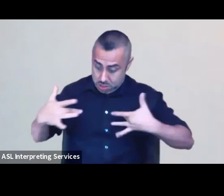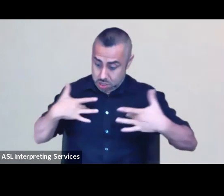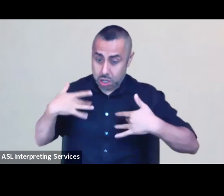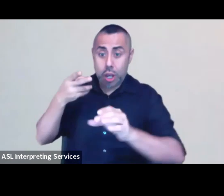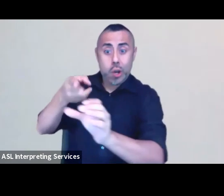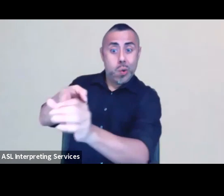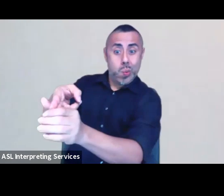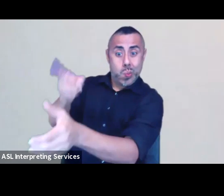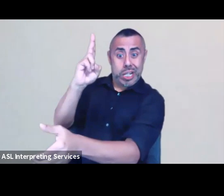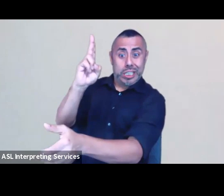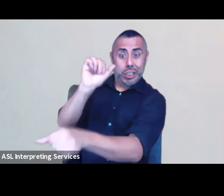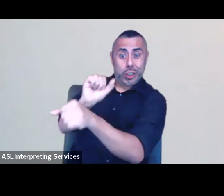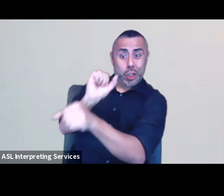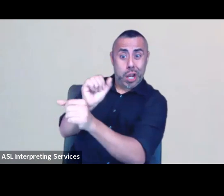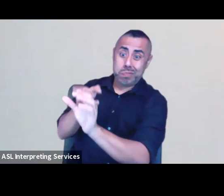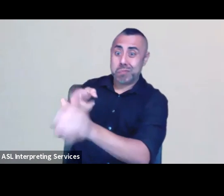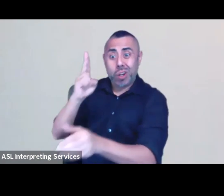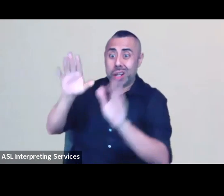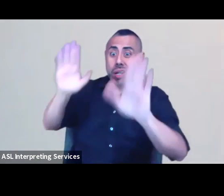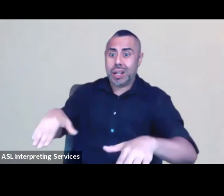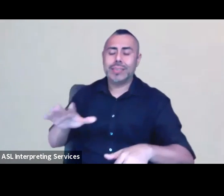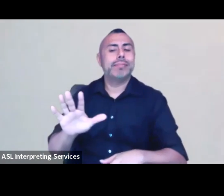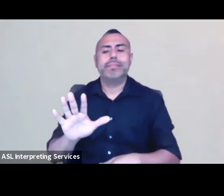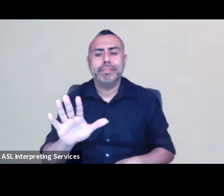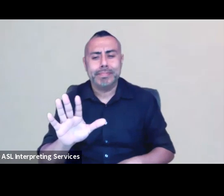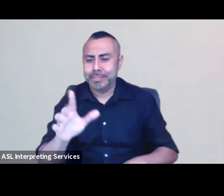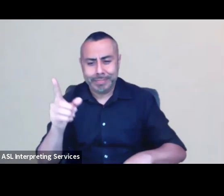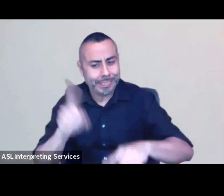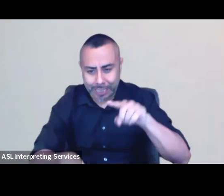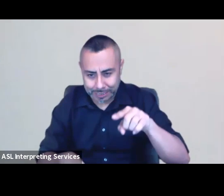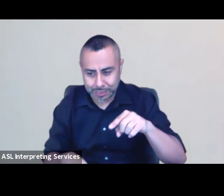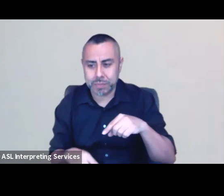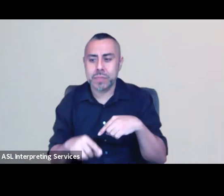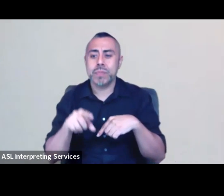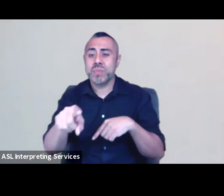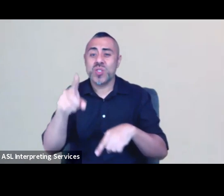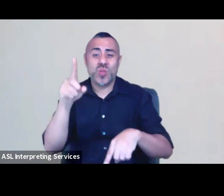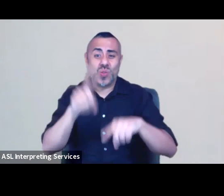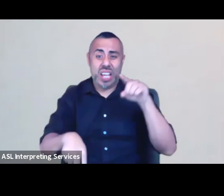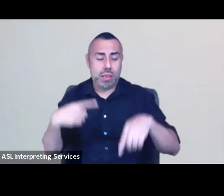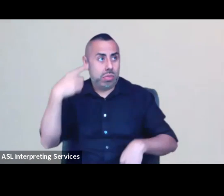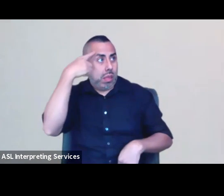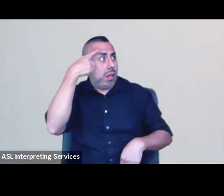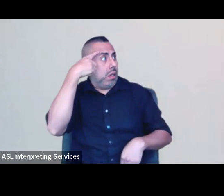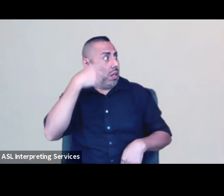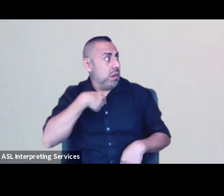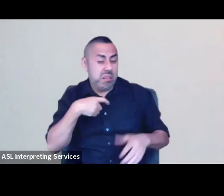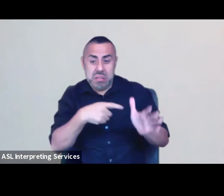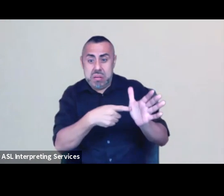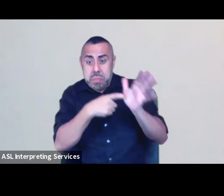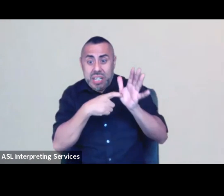You can't just quit your job because you feel like you have to stay home with a child.